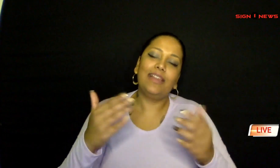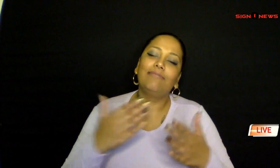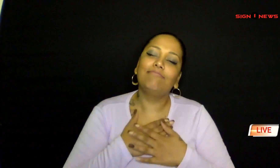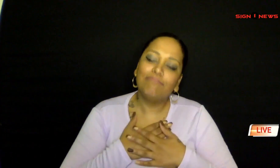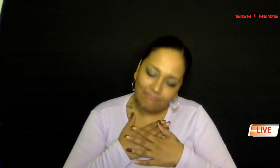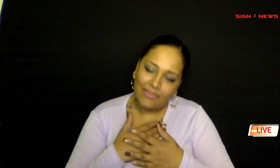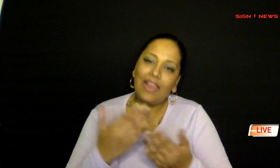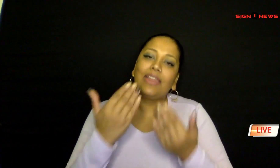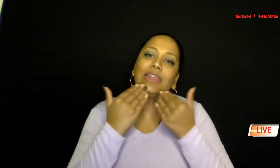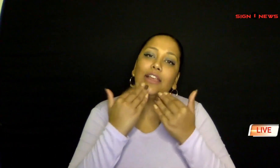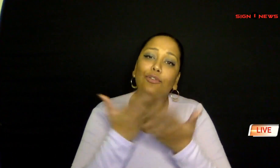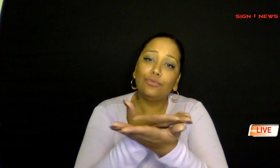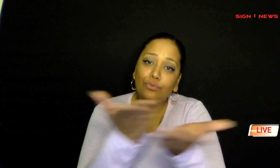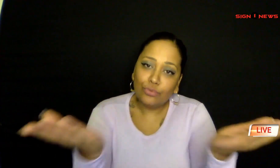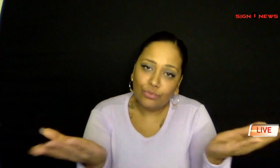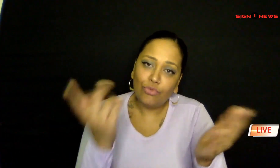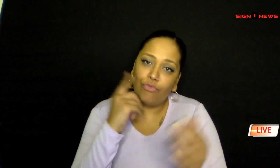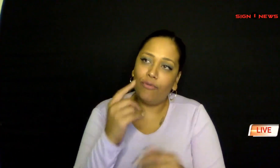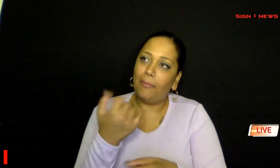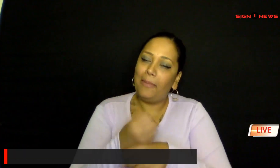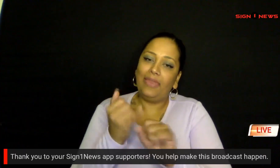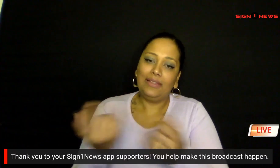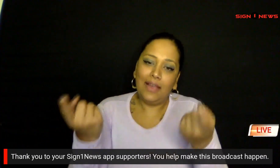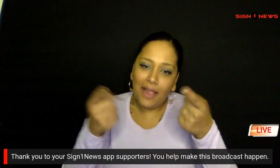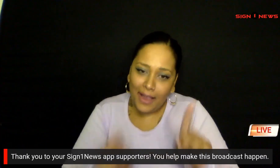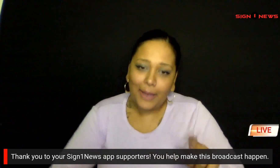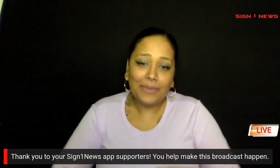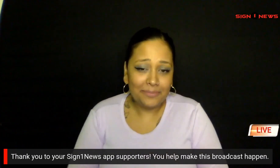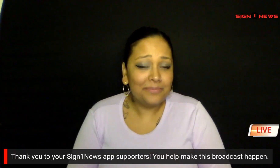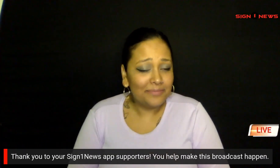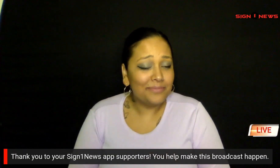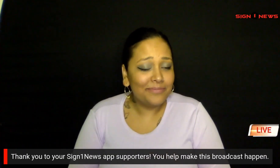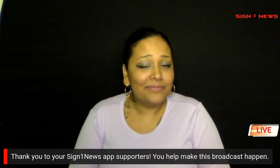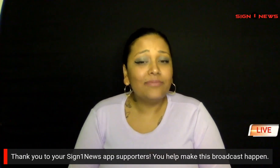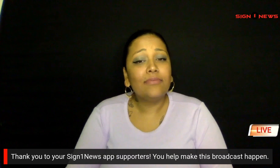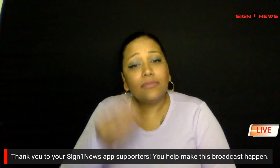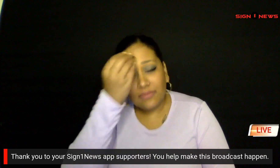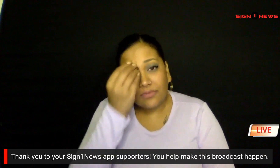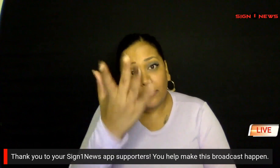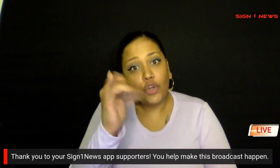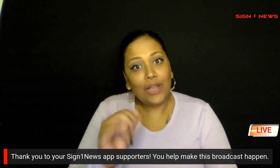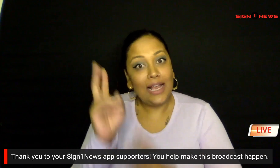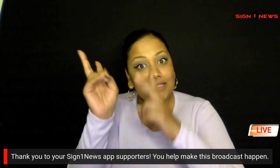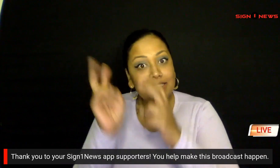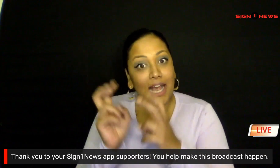Sign One news, we'll be broadcasting updates Monday through Friday a big. Thank you to our sign One news app supporters. You help